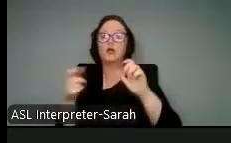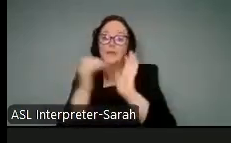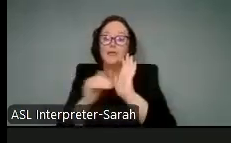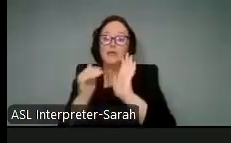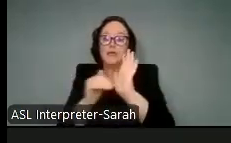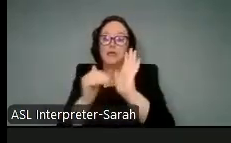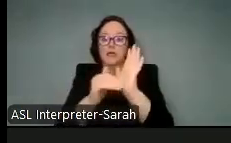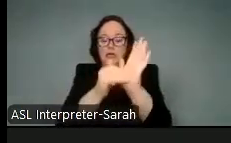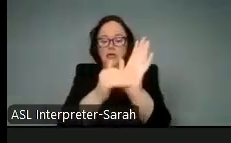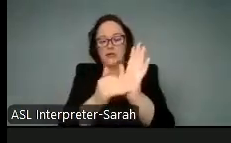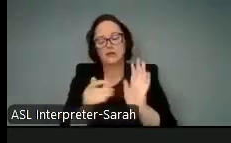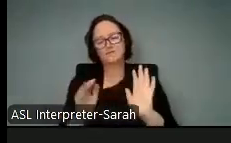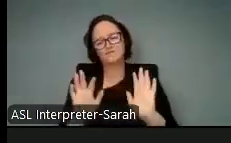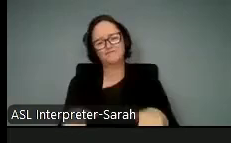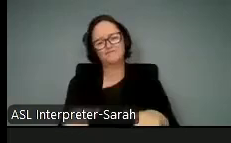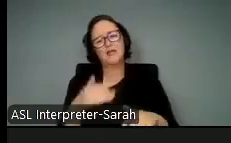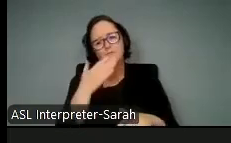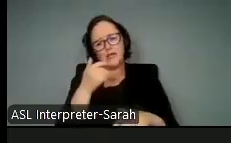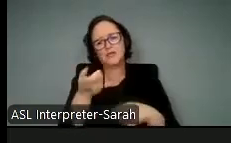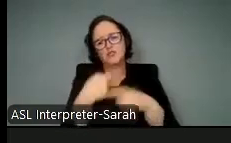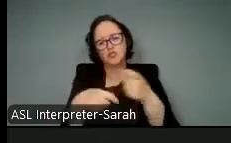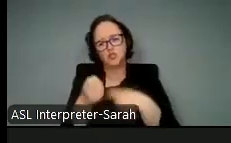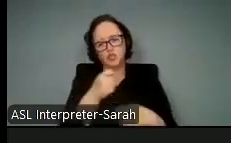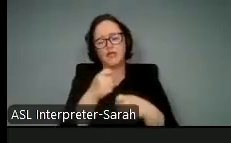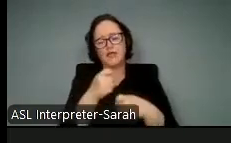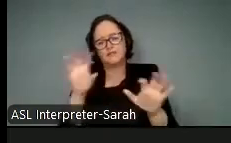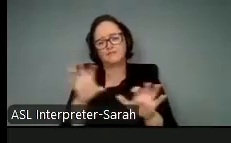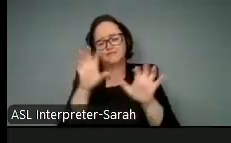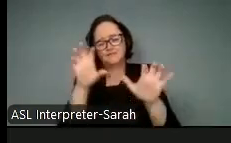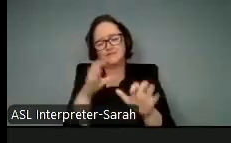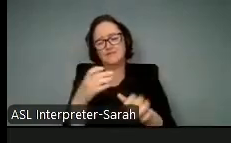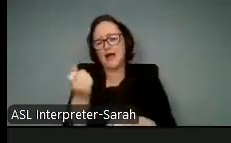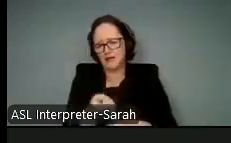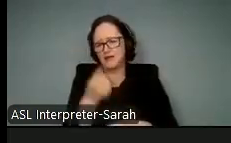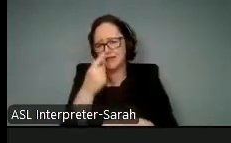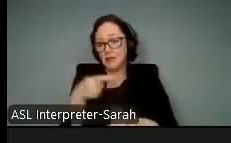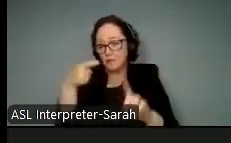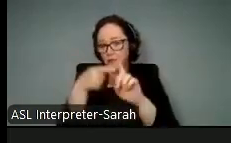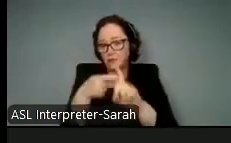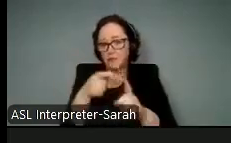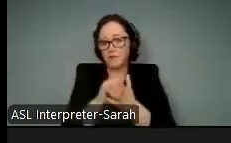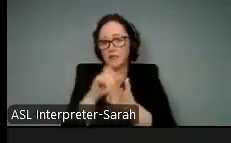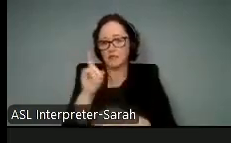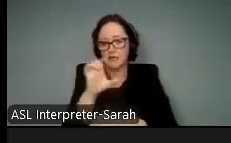I know what document I'm in, I know the purpose of the document based on the name of the agency being included.